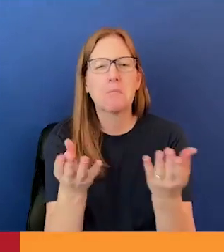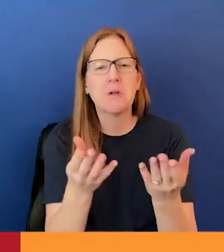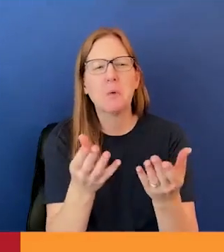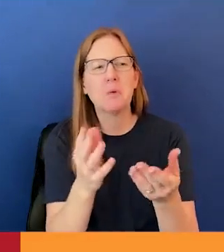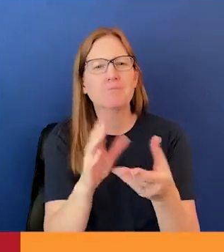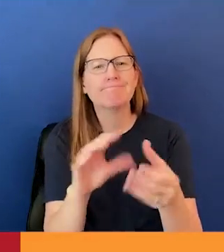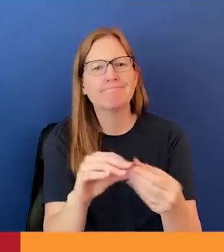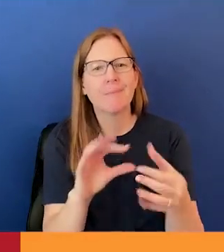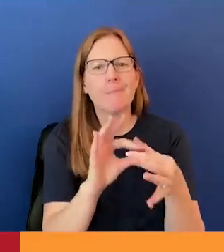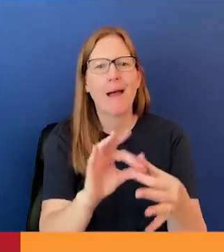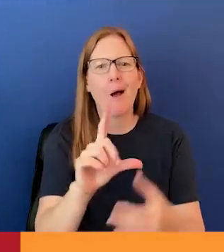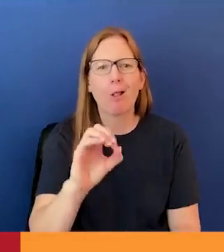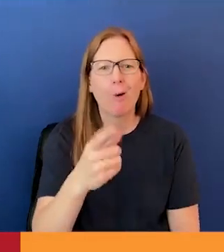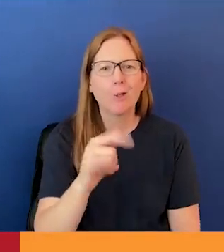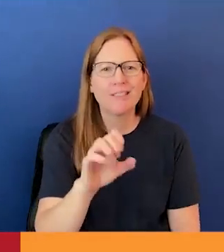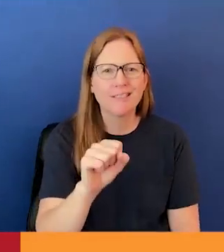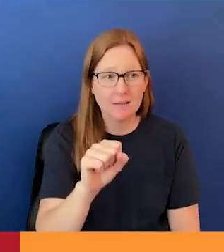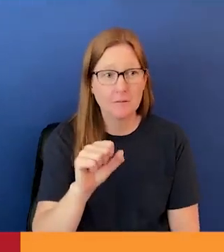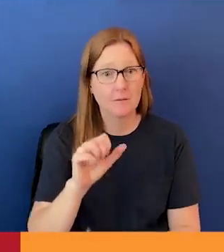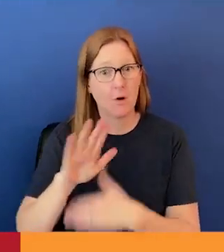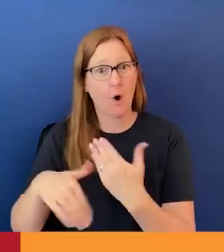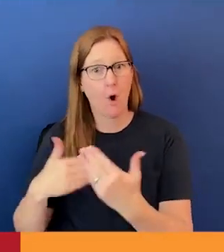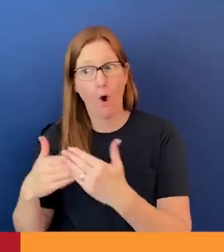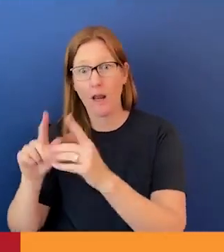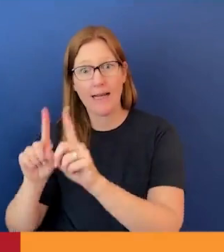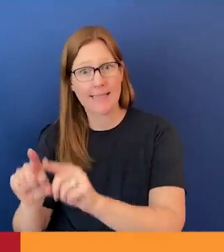All attendees other than panelists will be muted during the presentation.